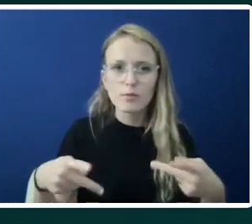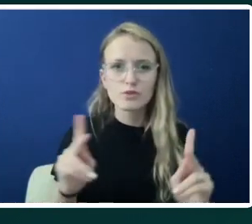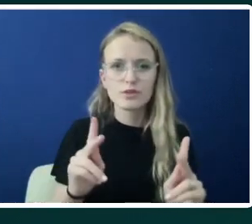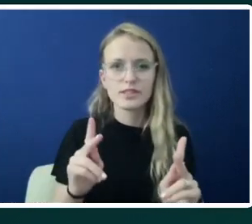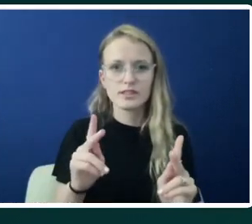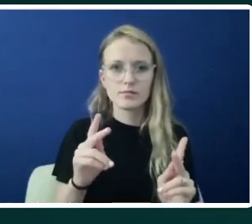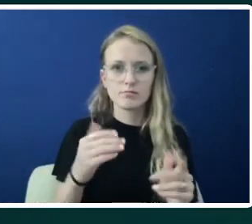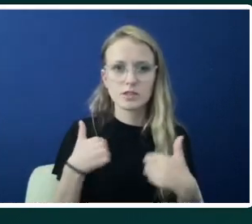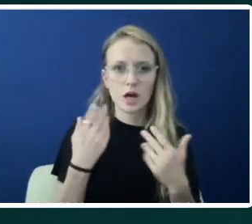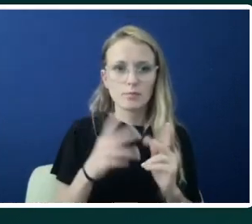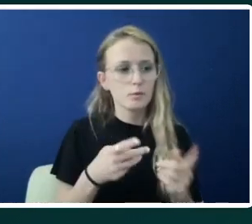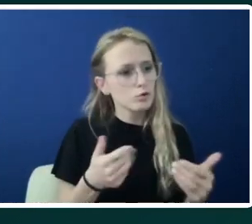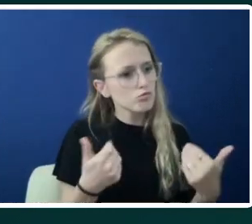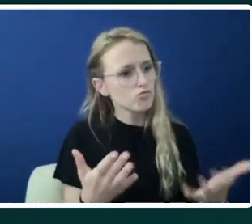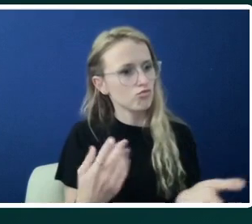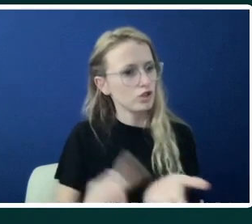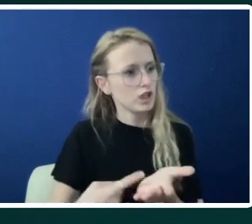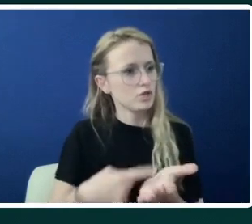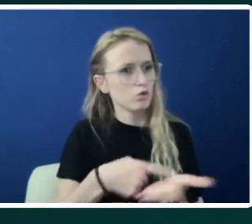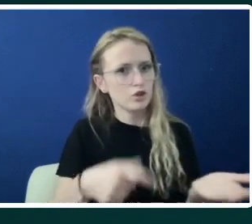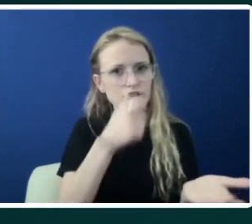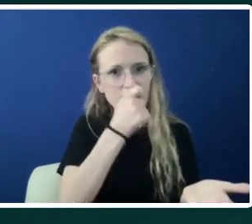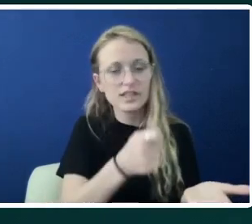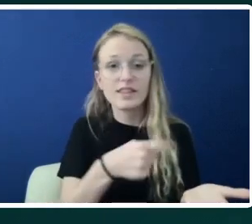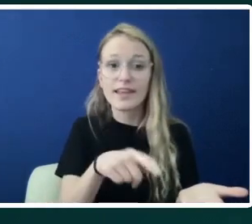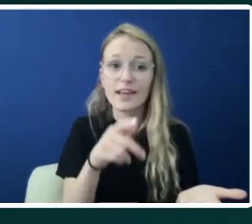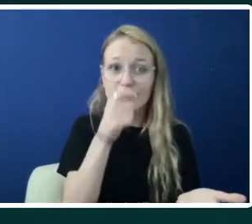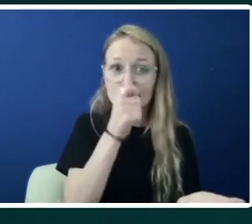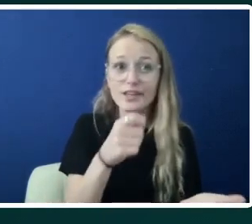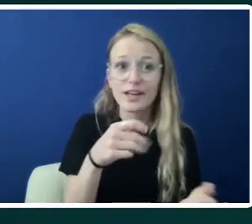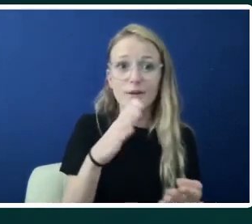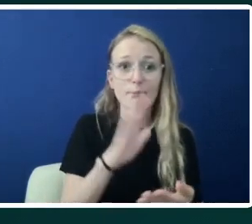they're interested in everything from, you know, music, to also the idea of social